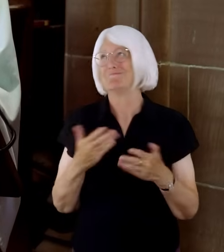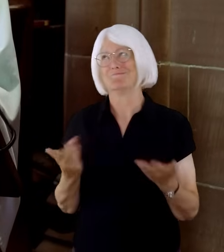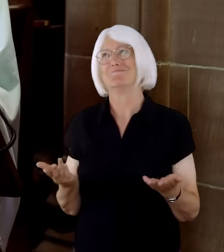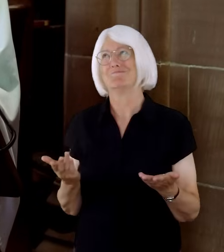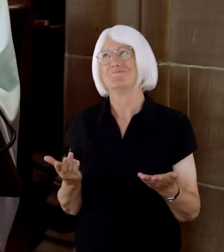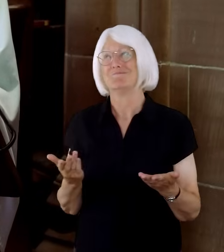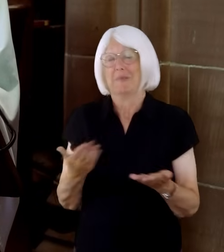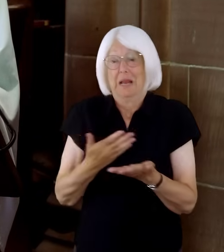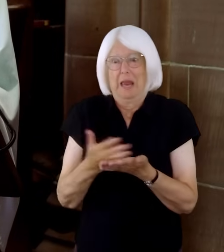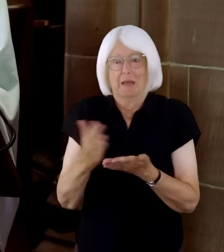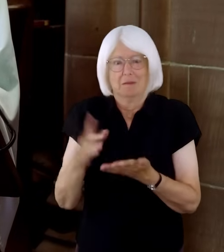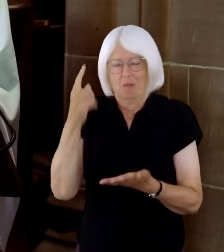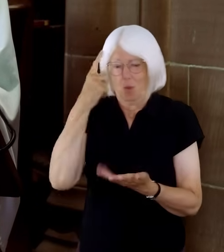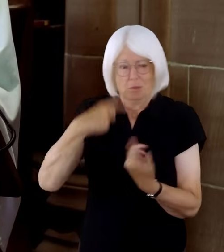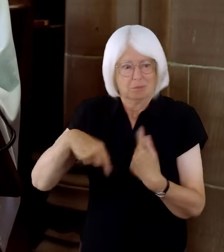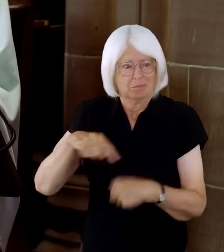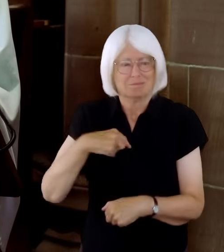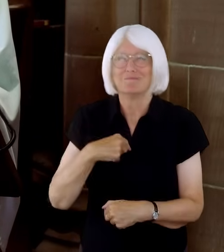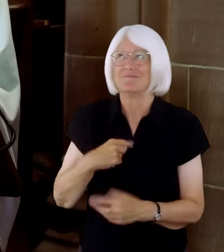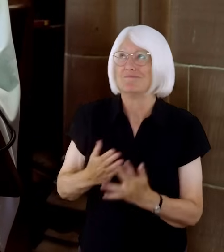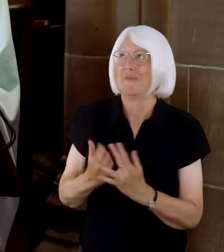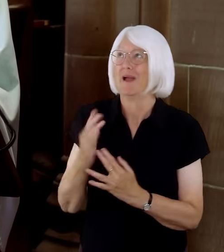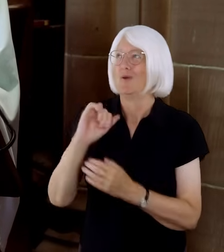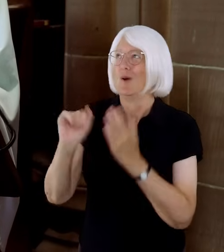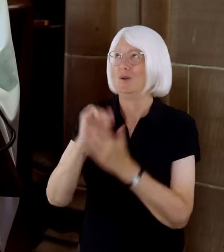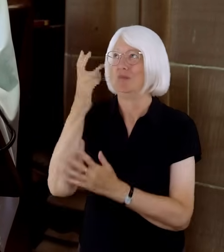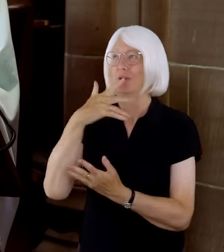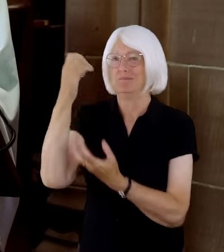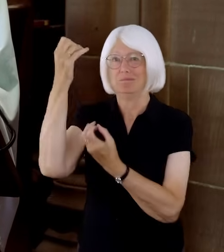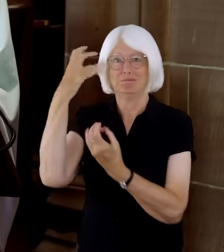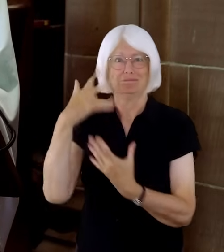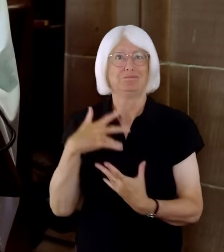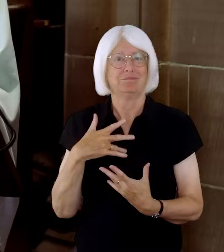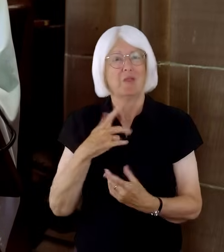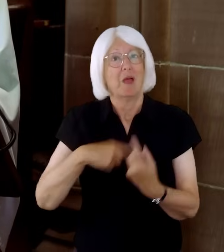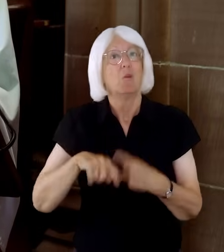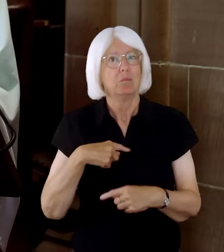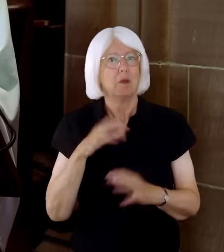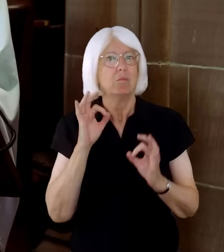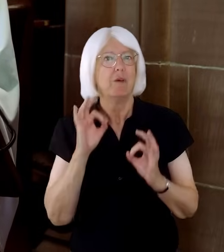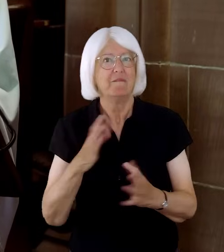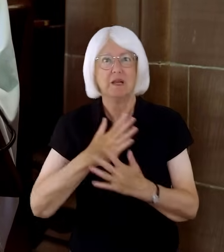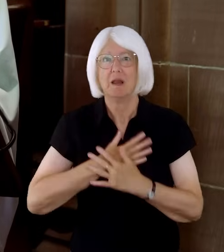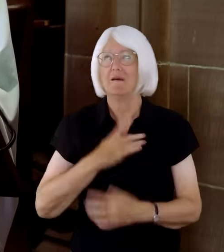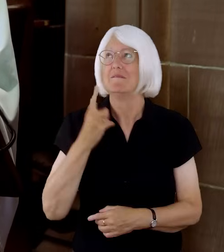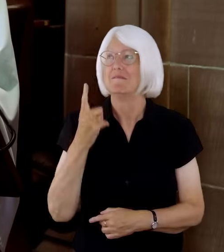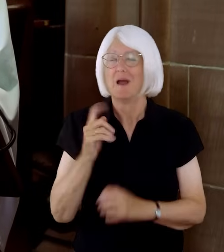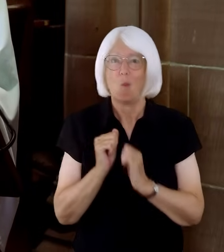Cleanse the thoughts of our hearts by the inspiration of your Holy Spirit, that we may perfectly love you